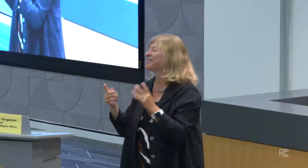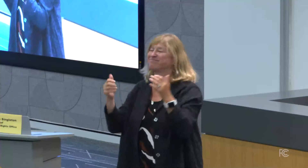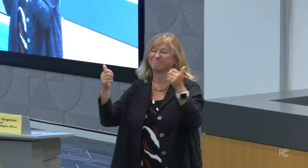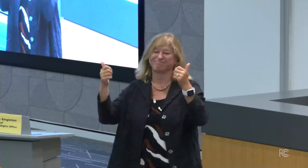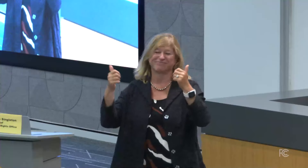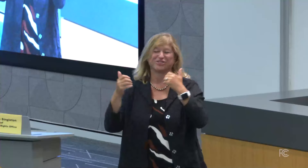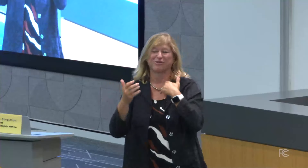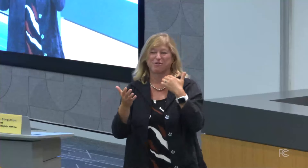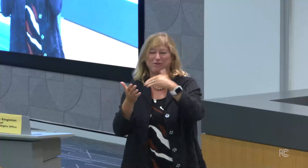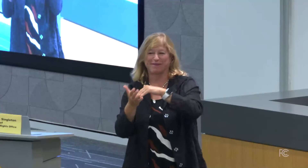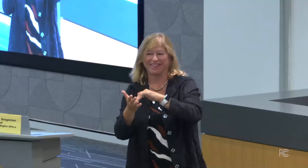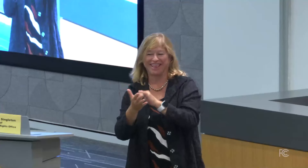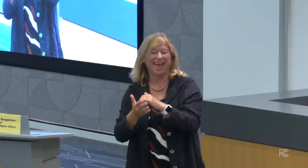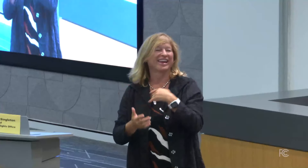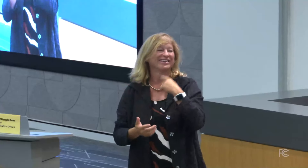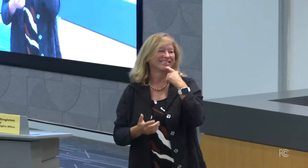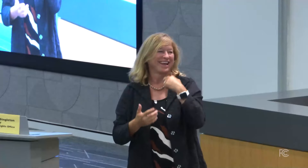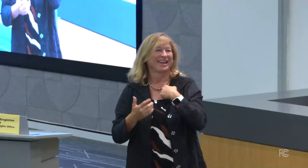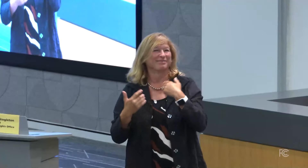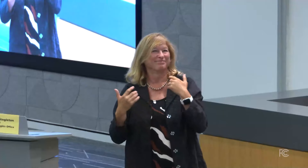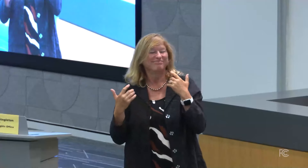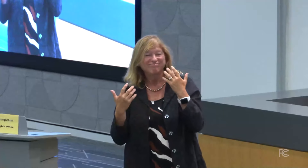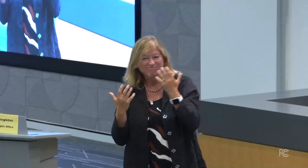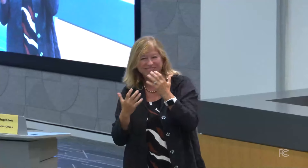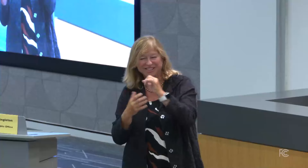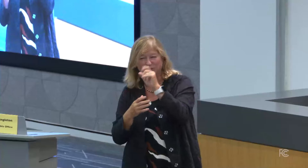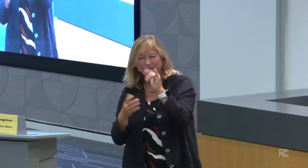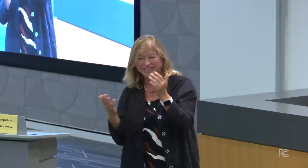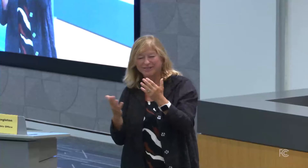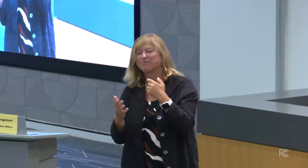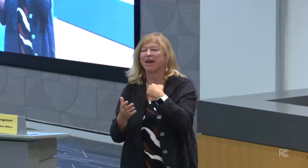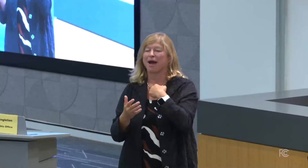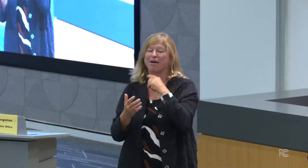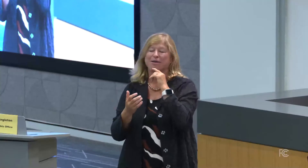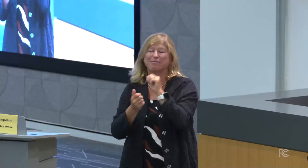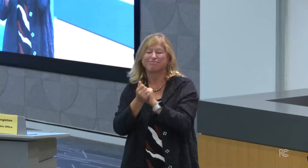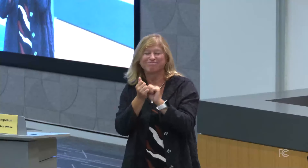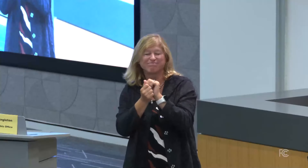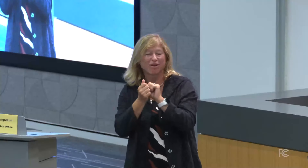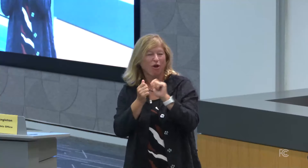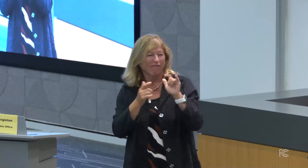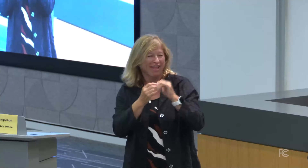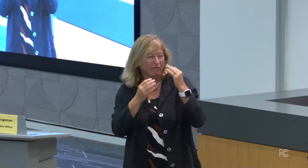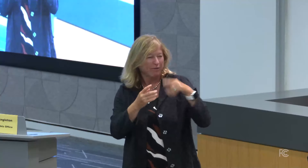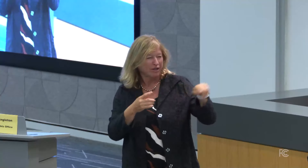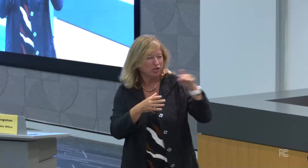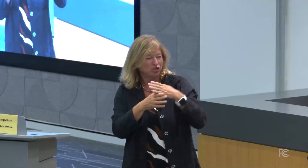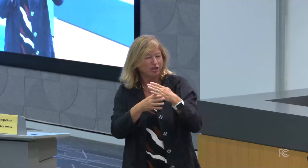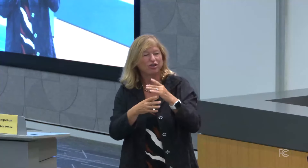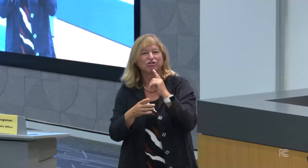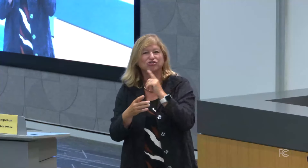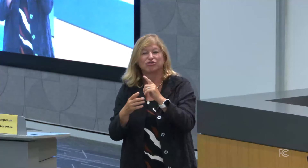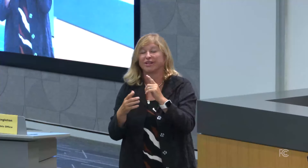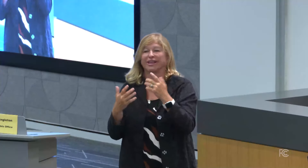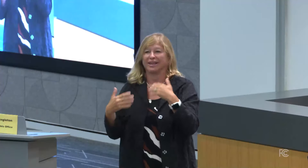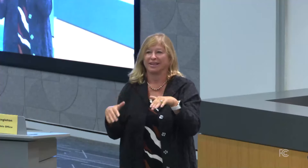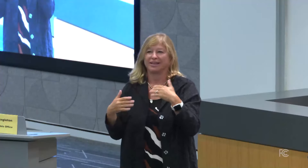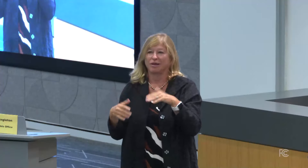THE INFORMATION JUST SHARED. SO MUCH TO THINK ABOUT. PERFECT. ALLOW ME TO REPEAT THAT.